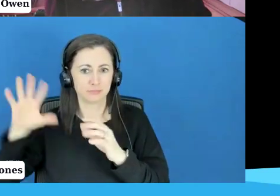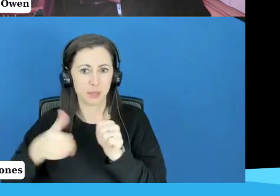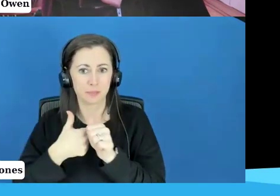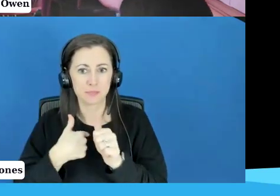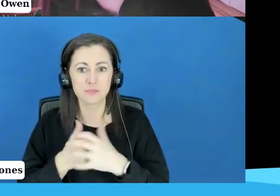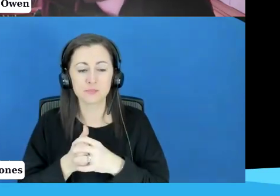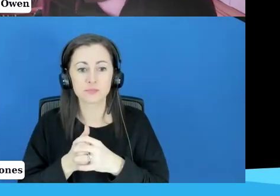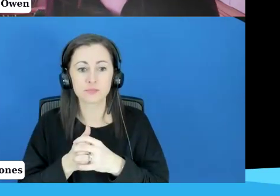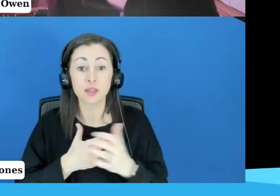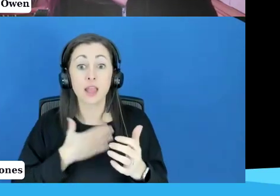Glad we have a nanny today.